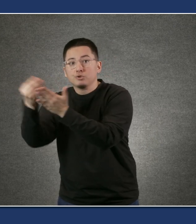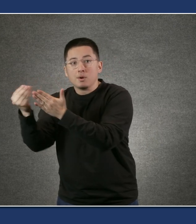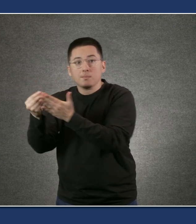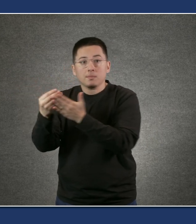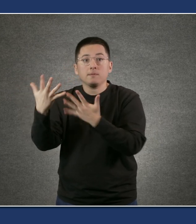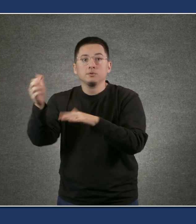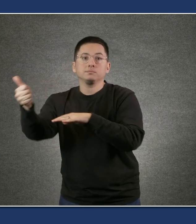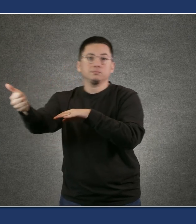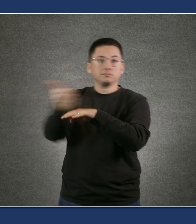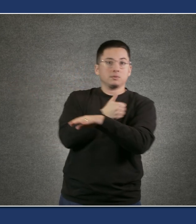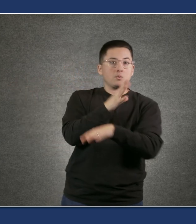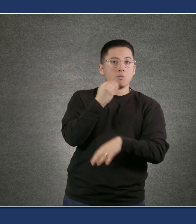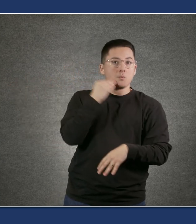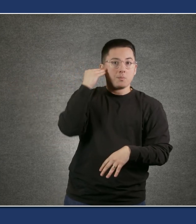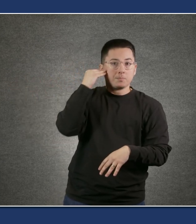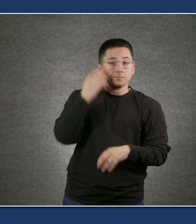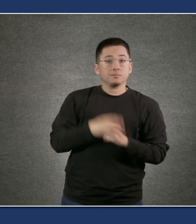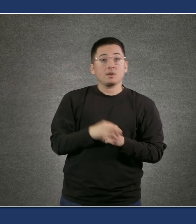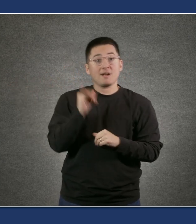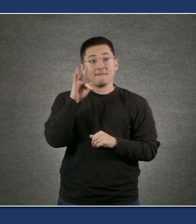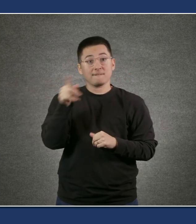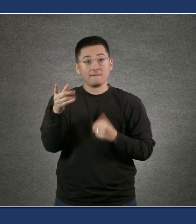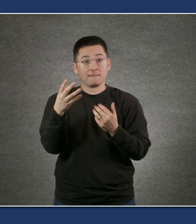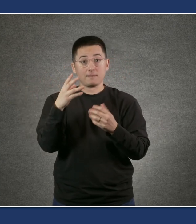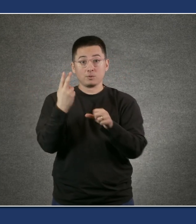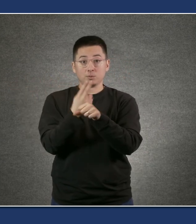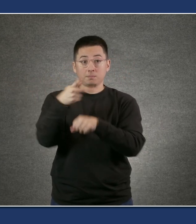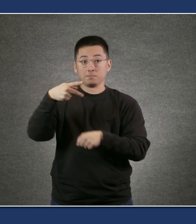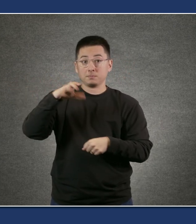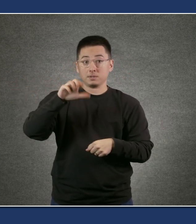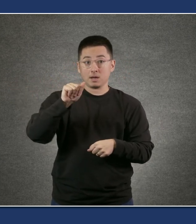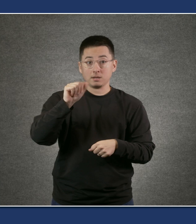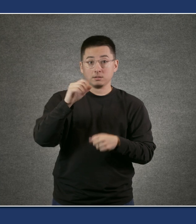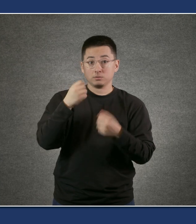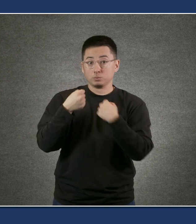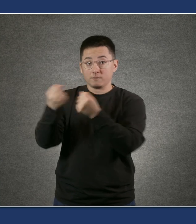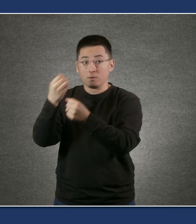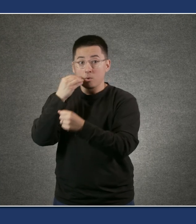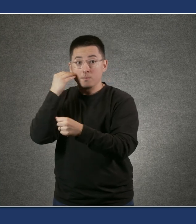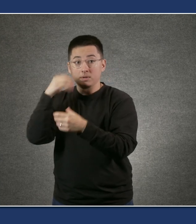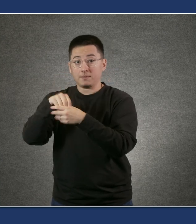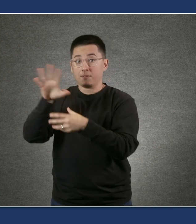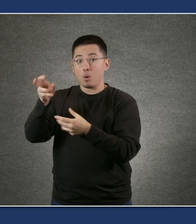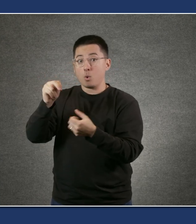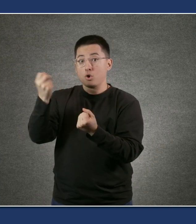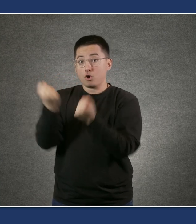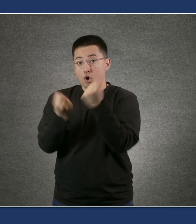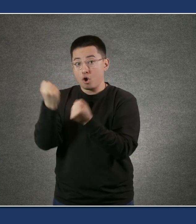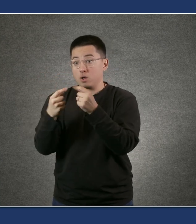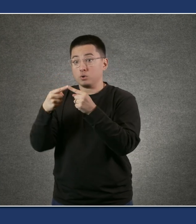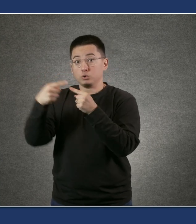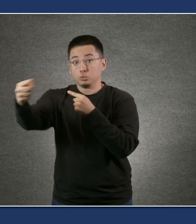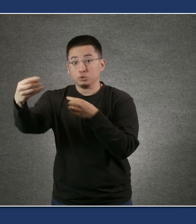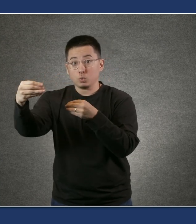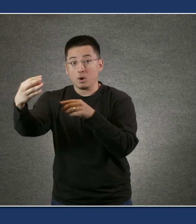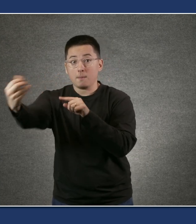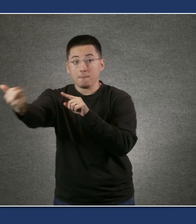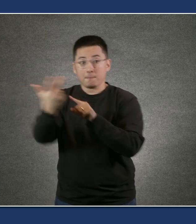in their own vehicles to and from the store to join the experience, or to church, or work, or a family